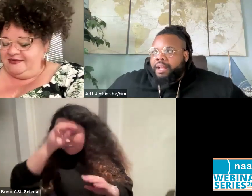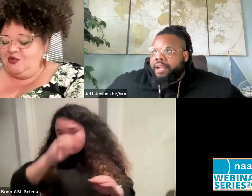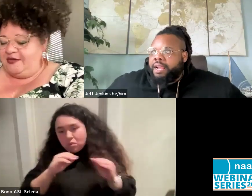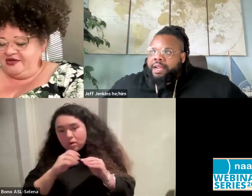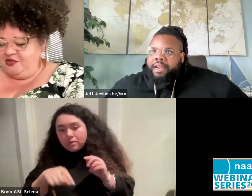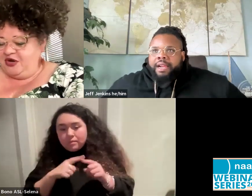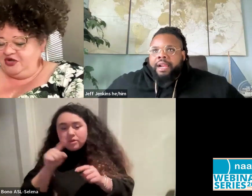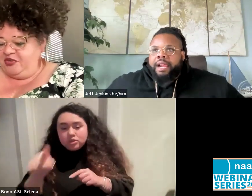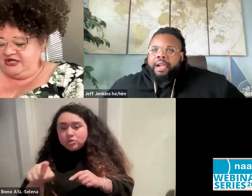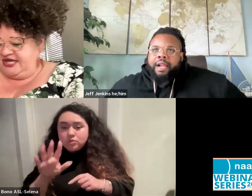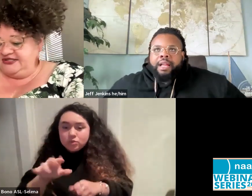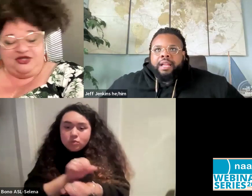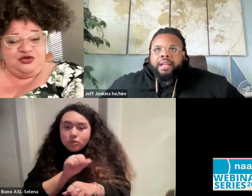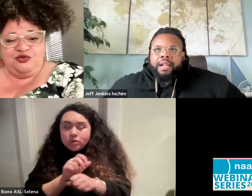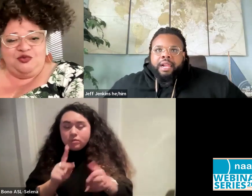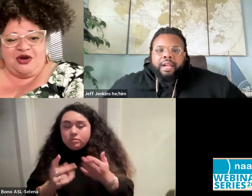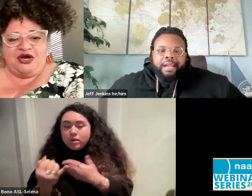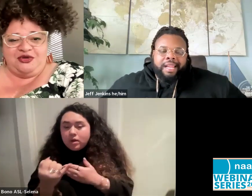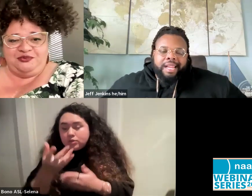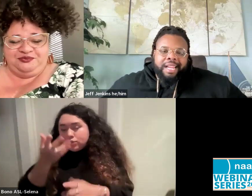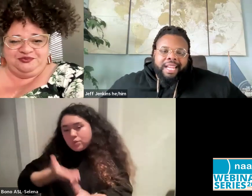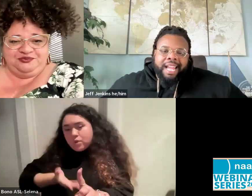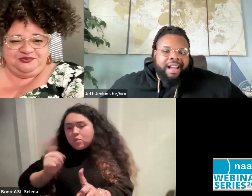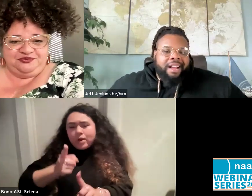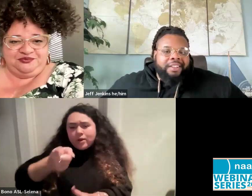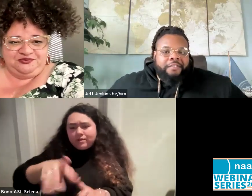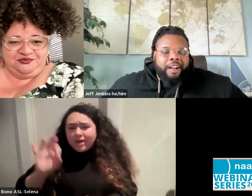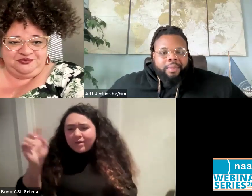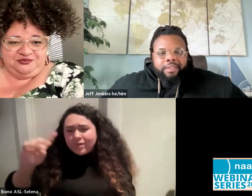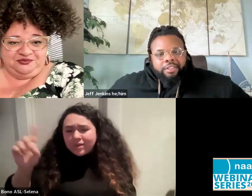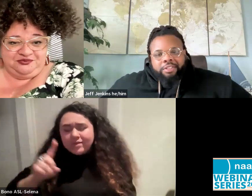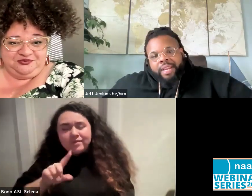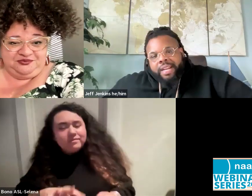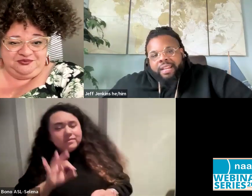more about your work, your projects, You. Where are you? Yeah, you can follow me on social media.